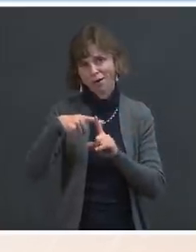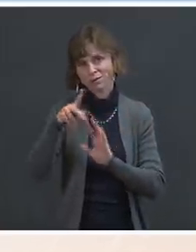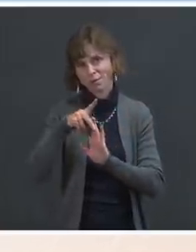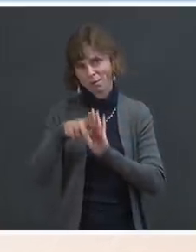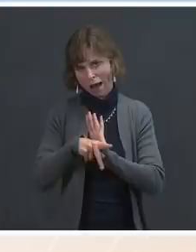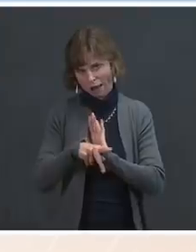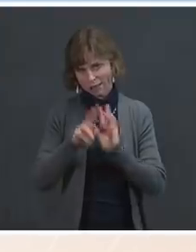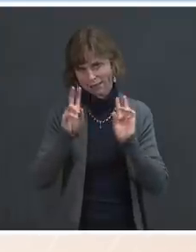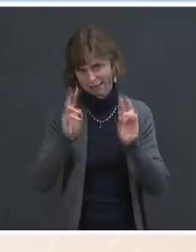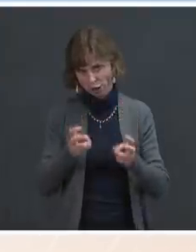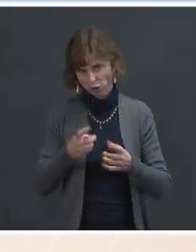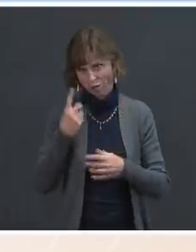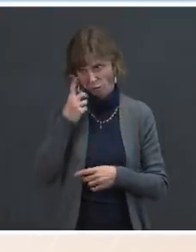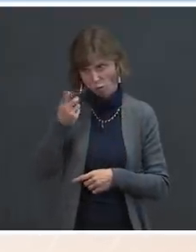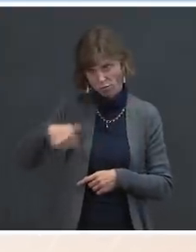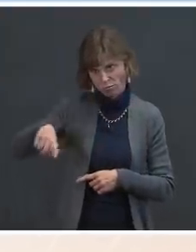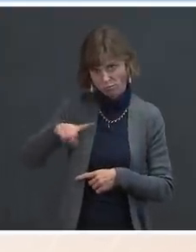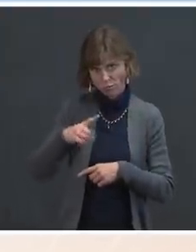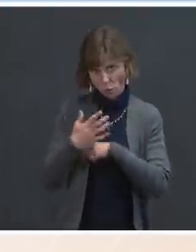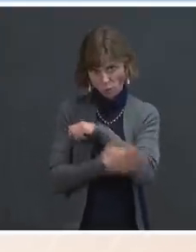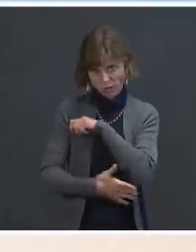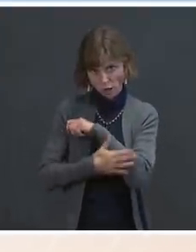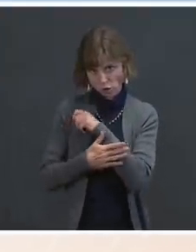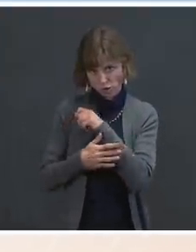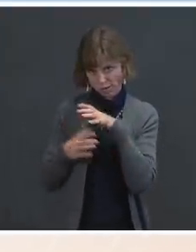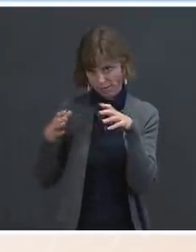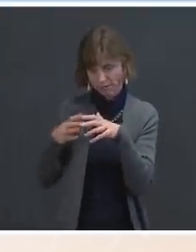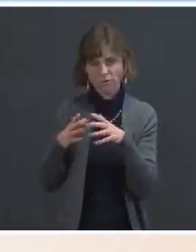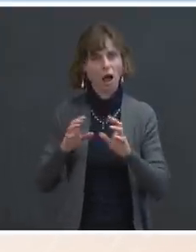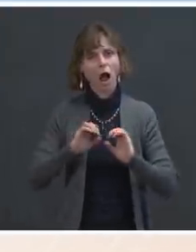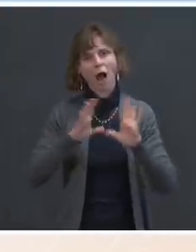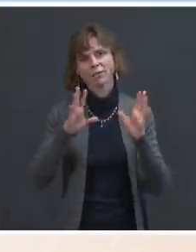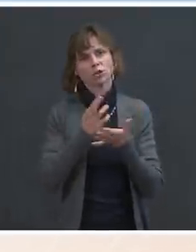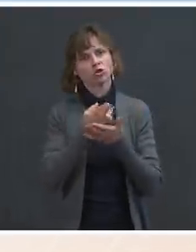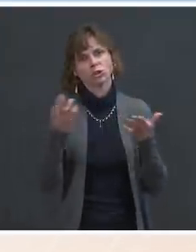On the one hand, it is clearly a resource issue. You have to greater-than-Category-Four